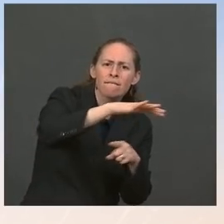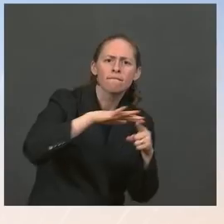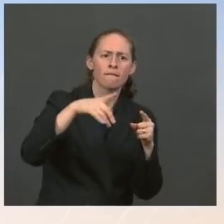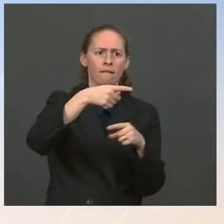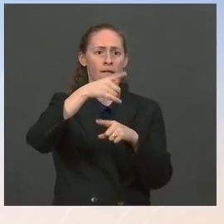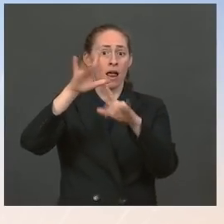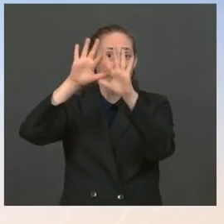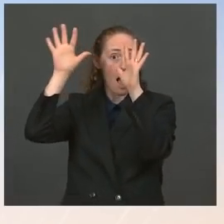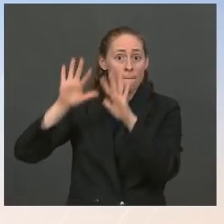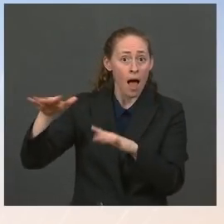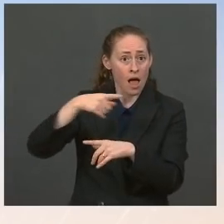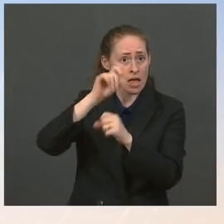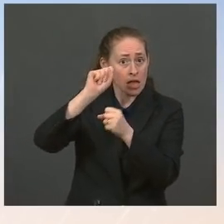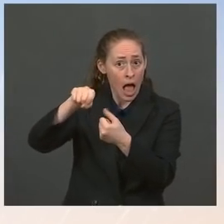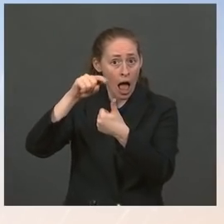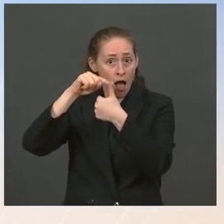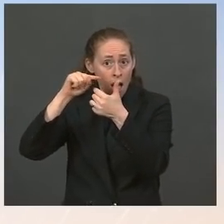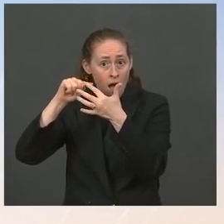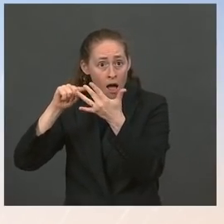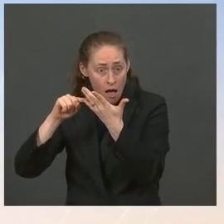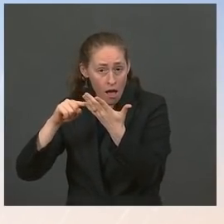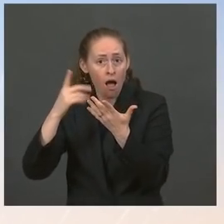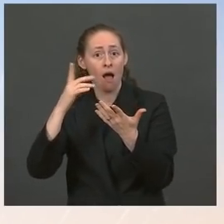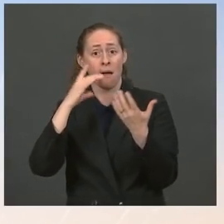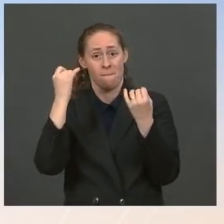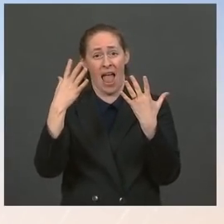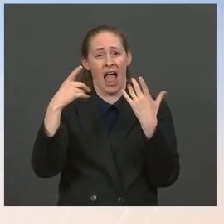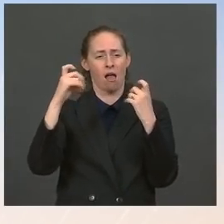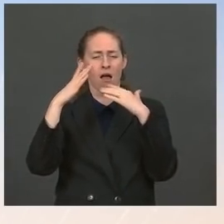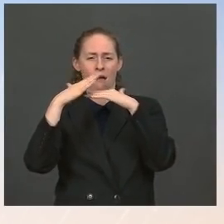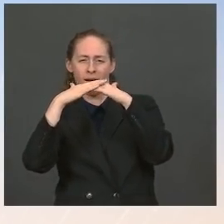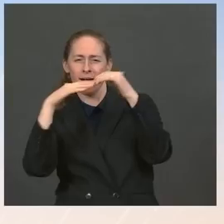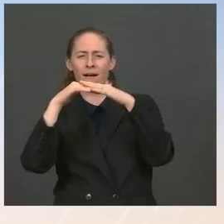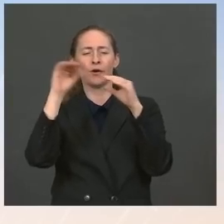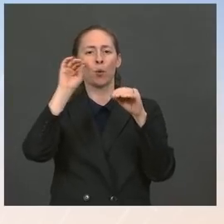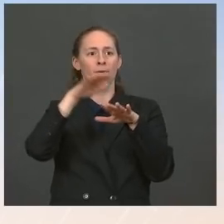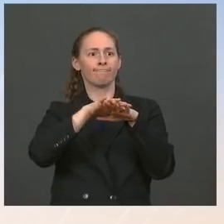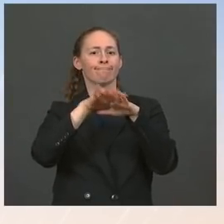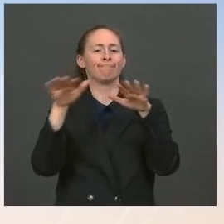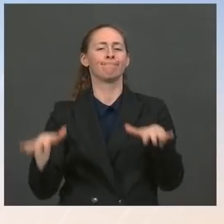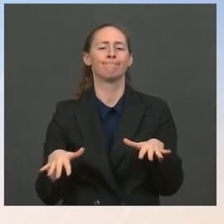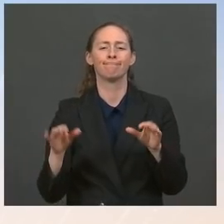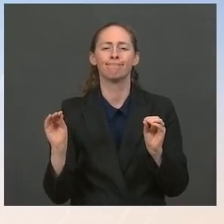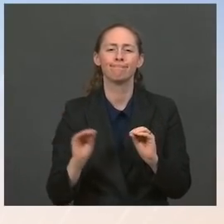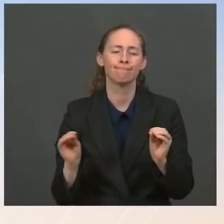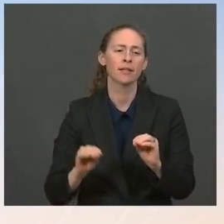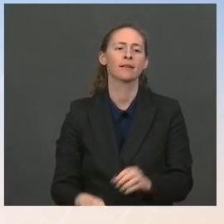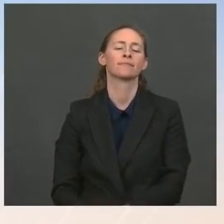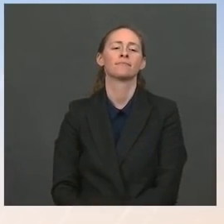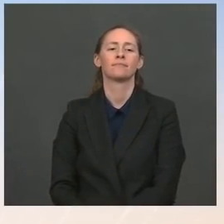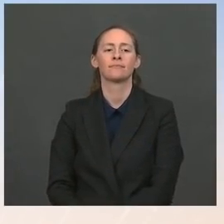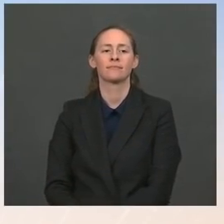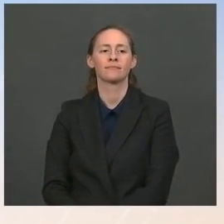Again, if you look to what we funded with the last round of INFRA, that'll give you a sense. And you'll see that when we announce the RAISE projects for this year, too.